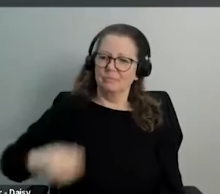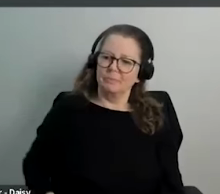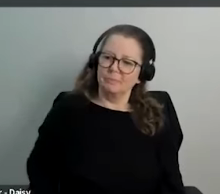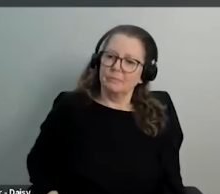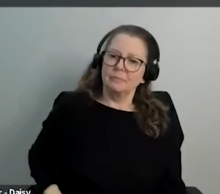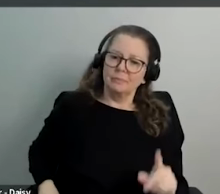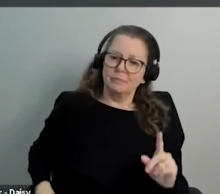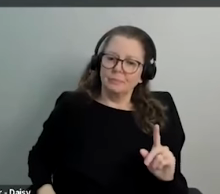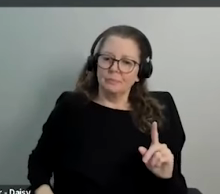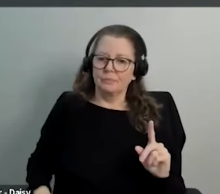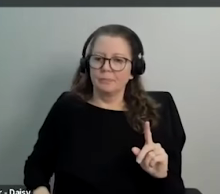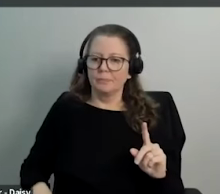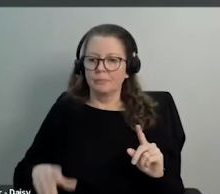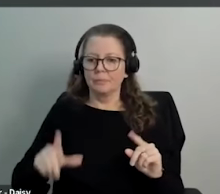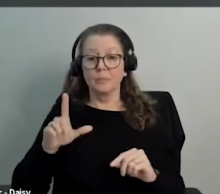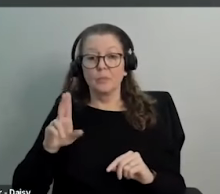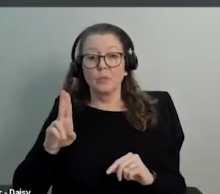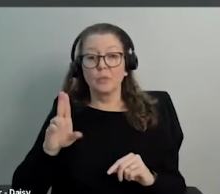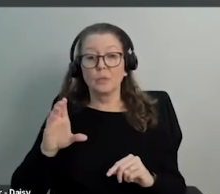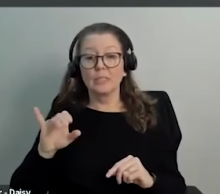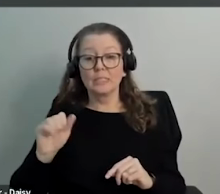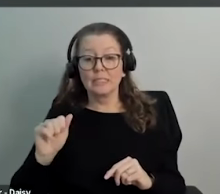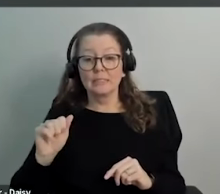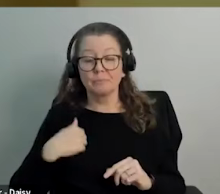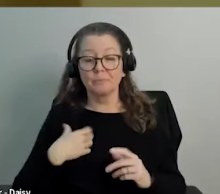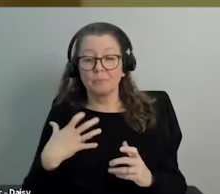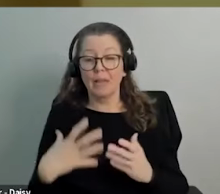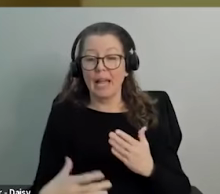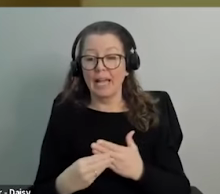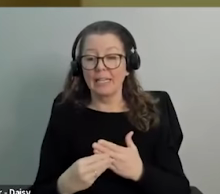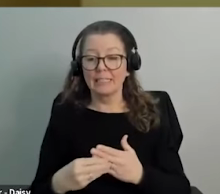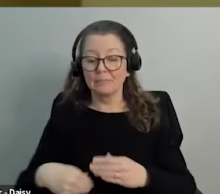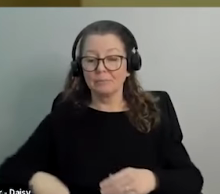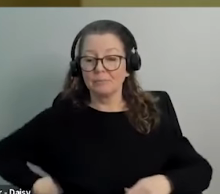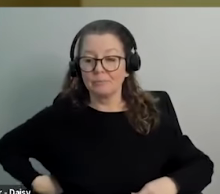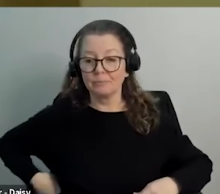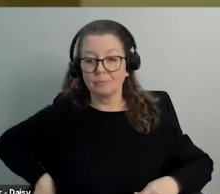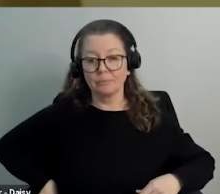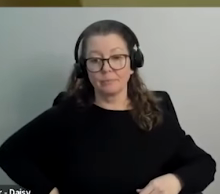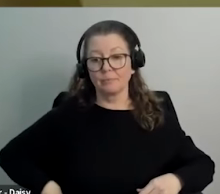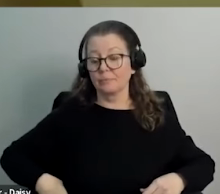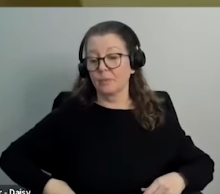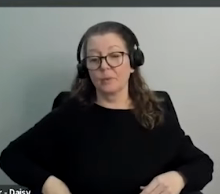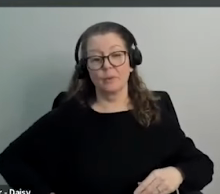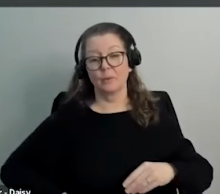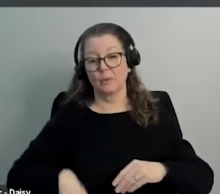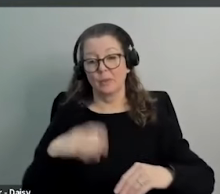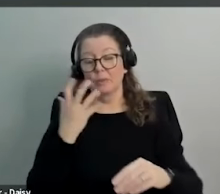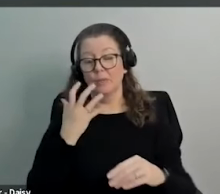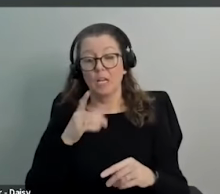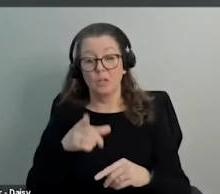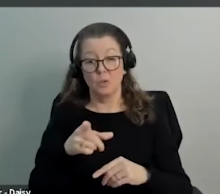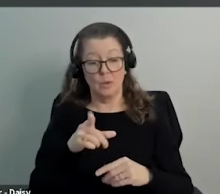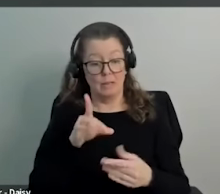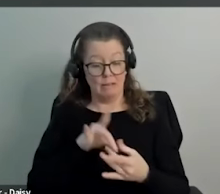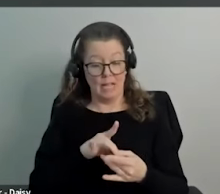I also would like to add, this is Lucia, that I can't stress enough, especially connecting with local organizations